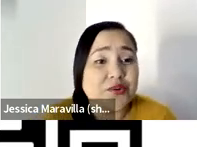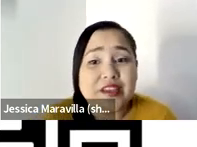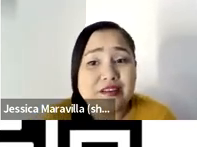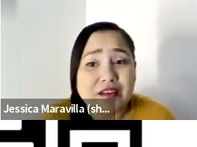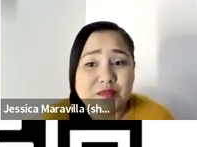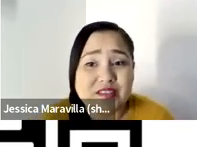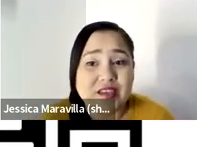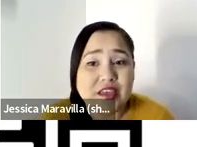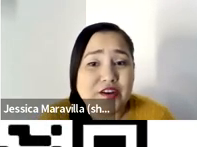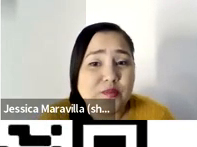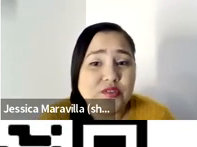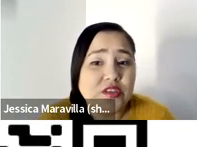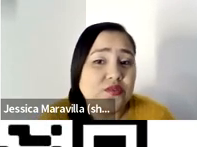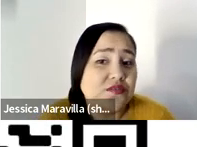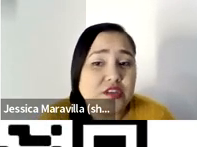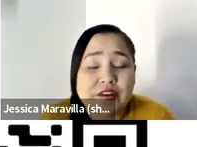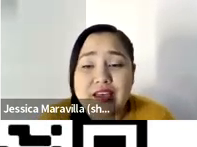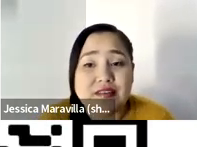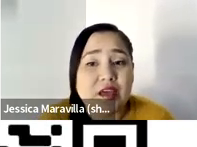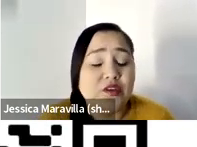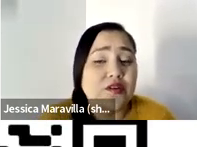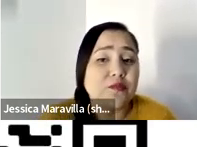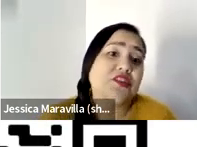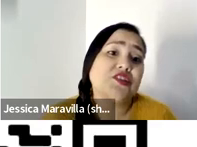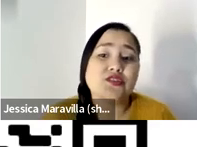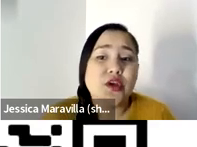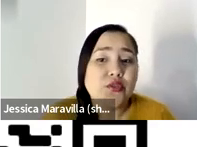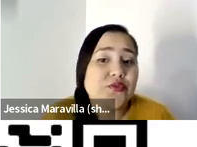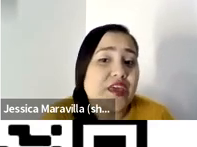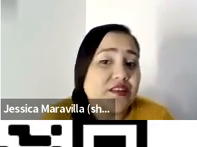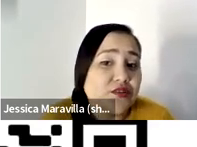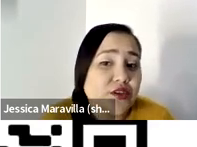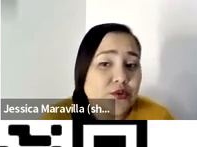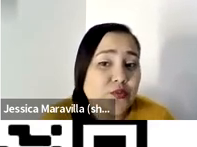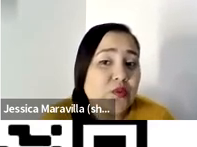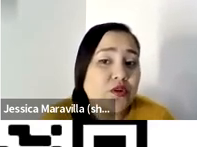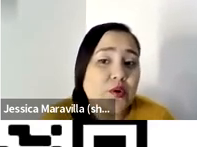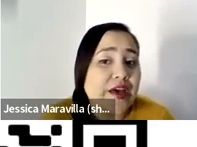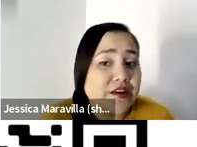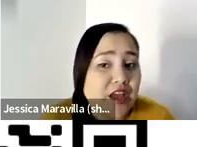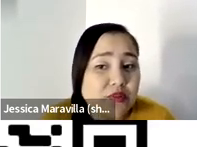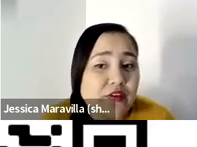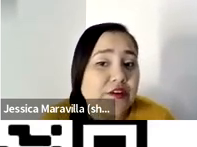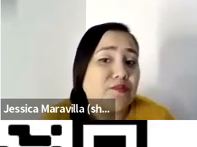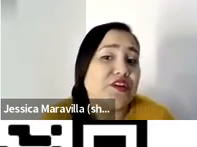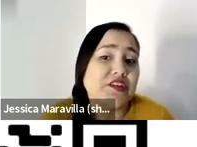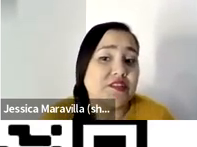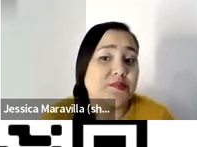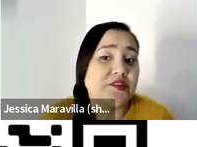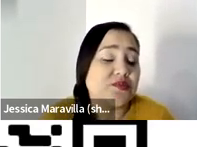feel very negatively and against House Bill 4131. And lastly, share your story anonymously and